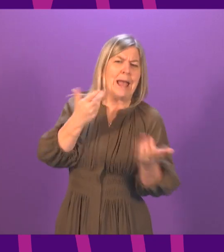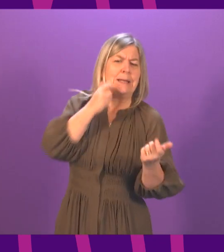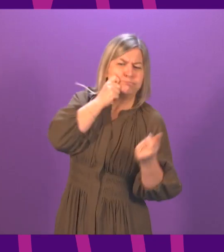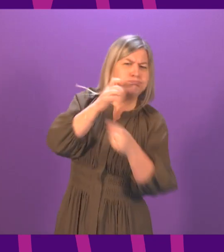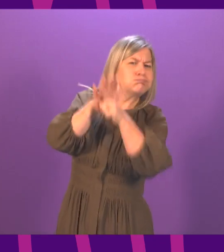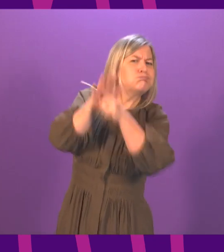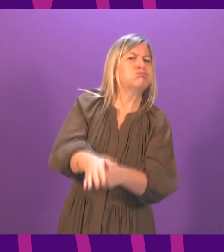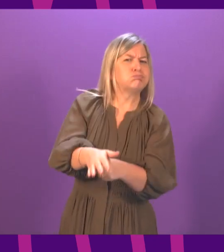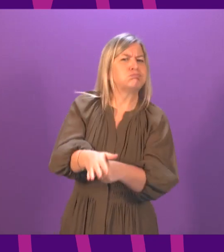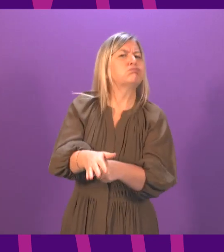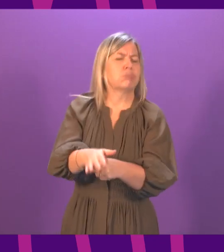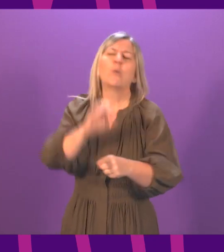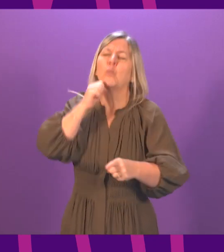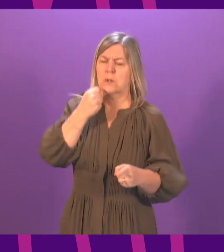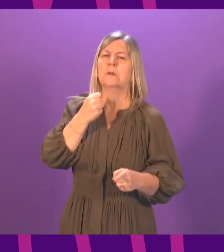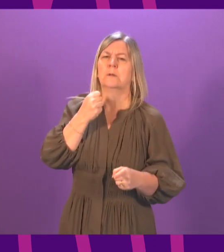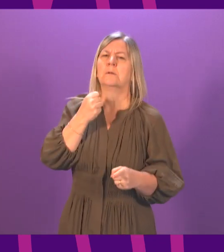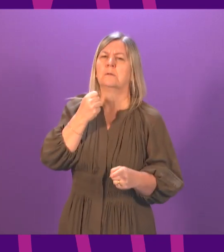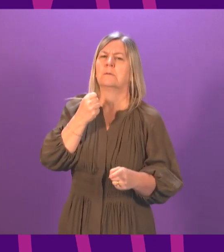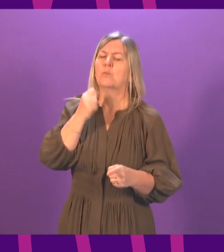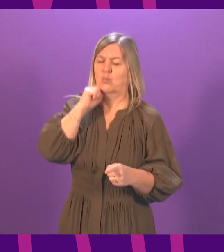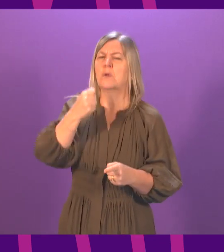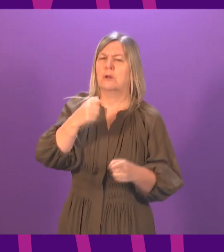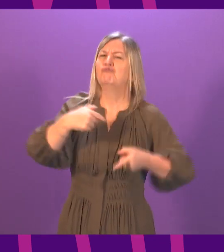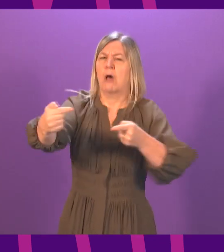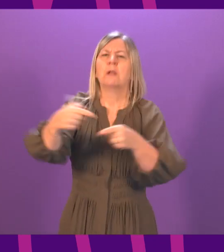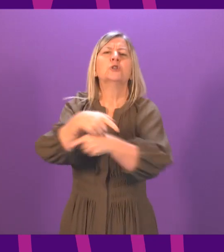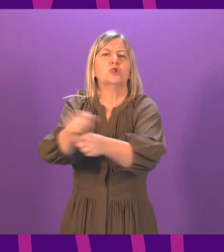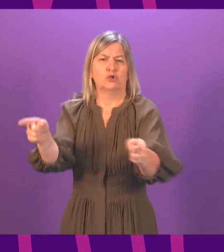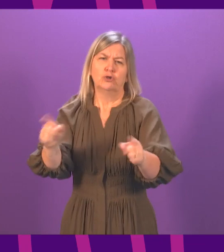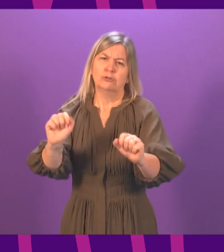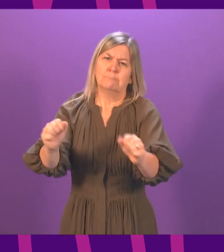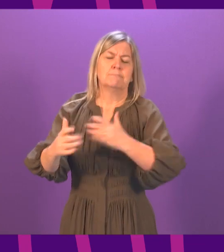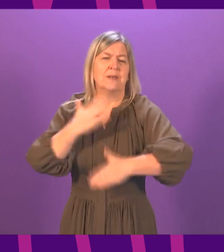wherever I encounter it. That is not about political expediency or otherwise;